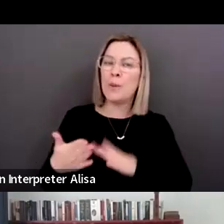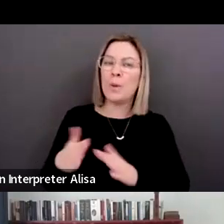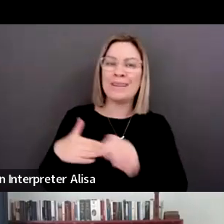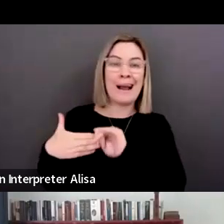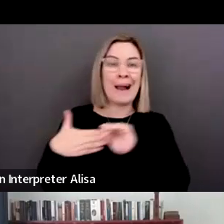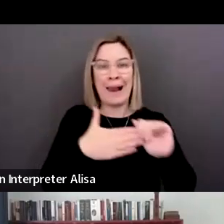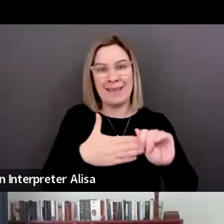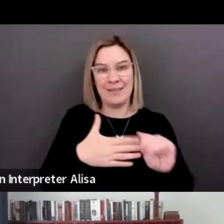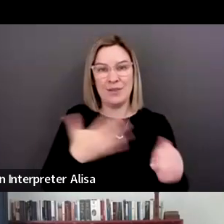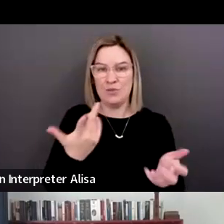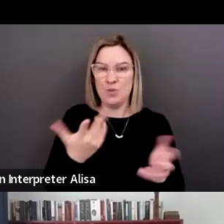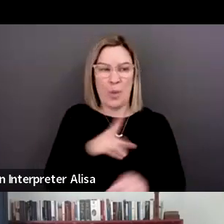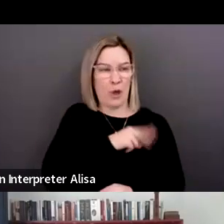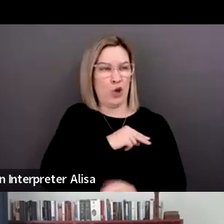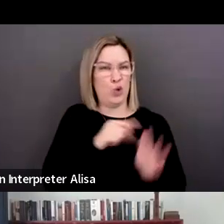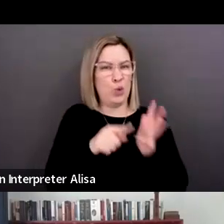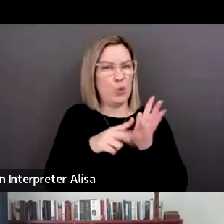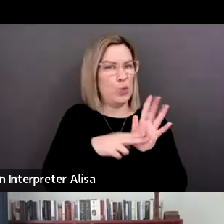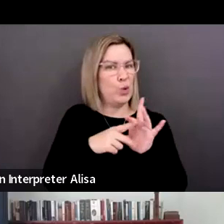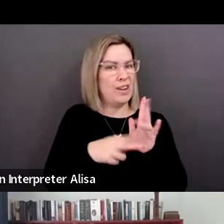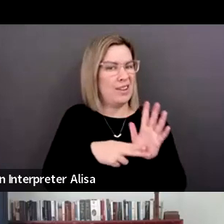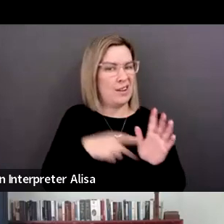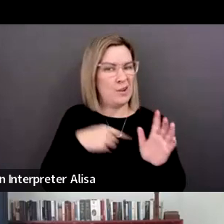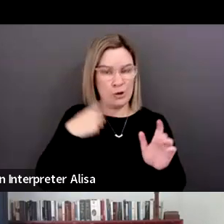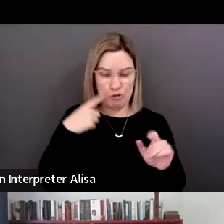towards, hopefully. And yeah, we also don't want to lead this project. We